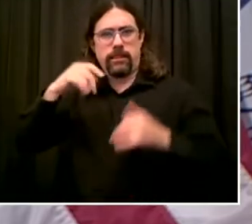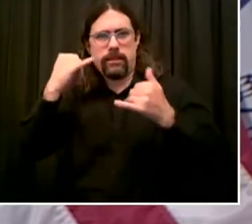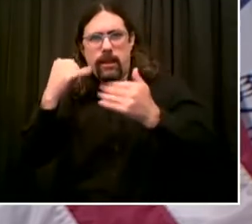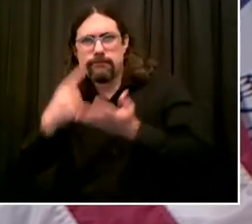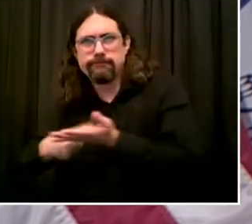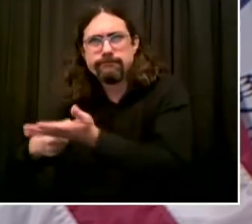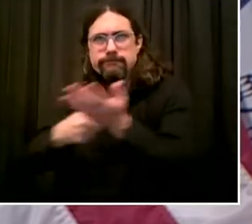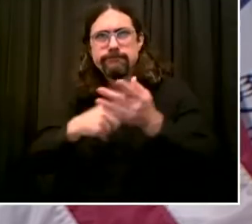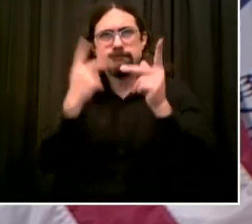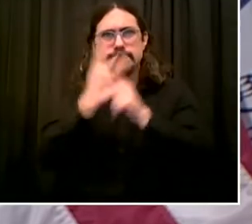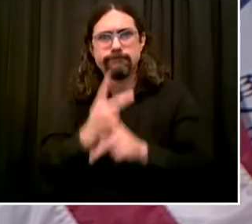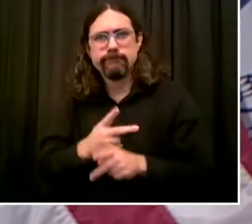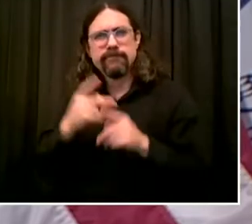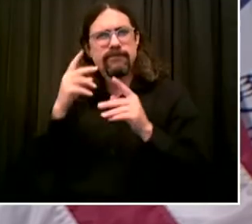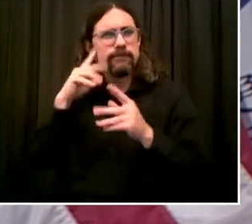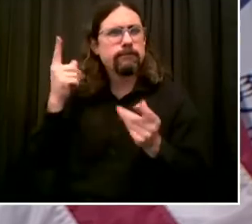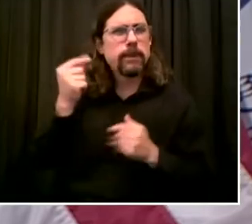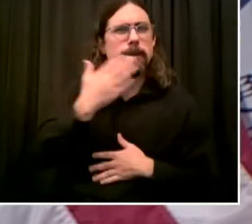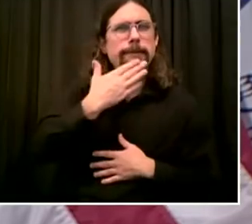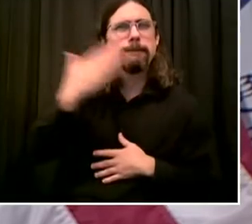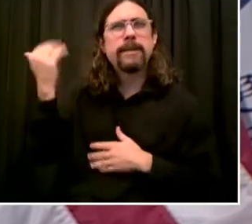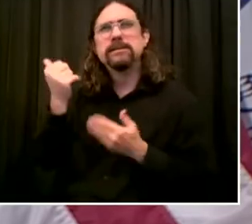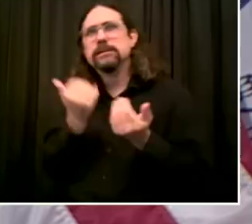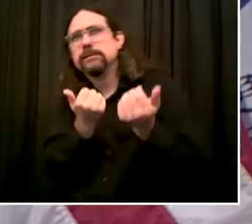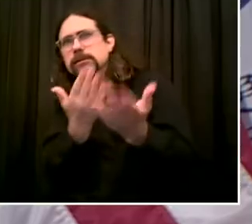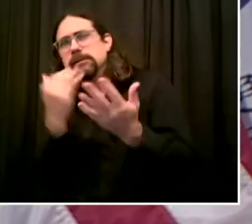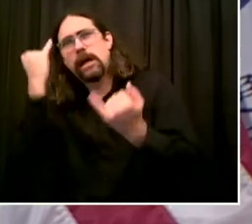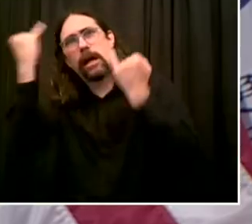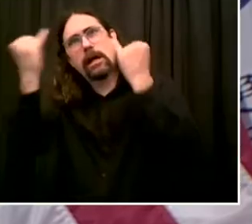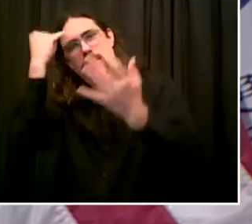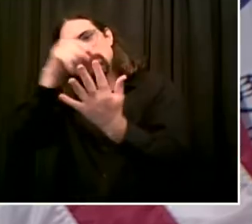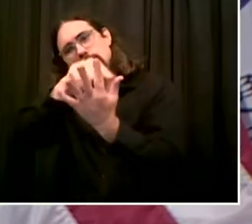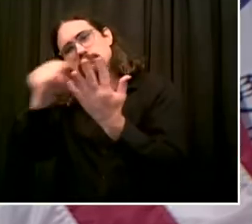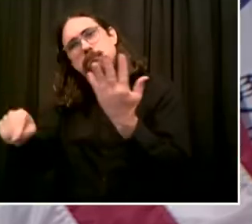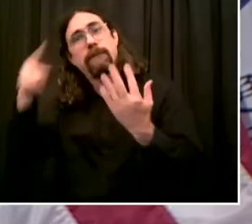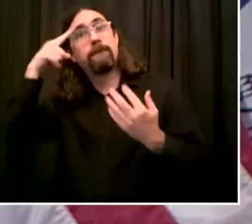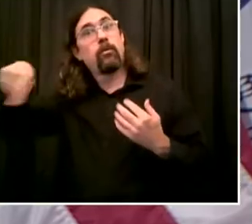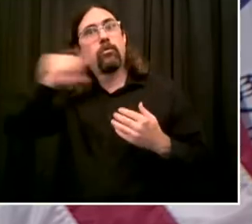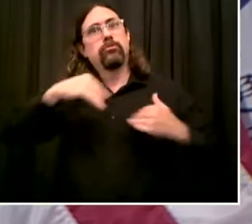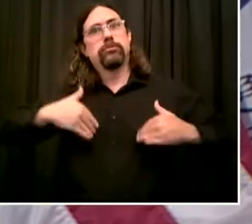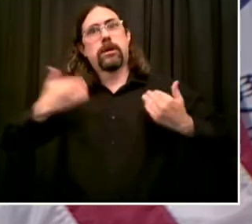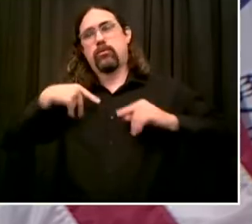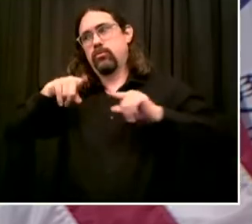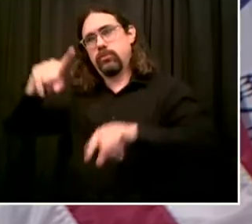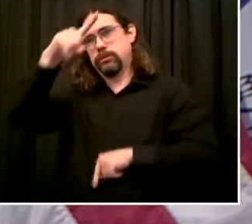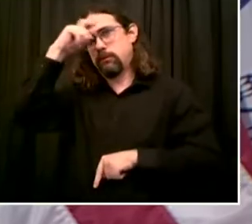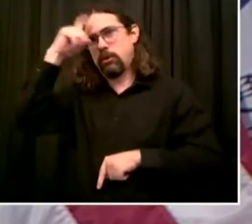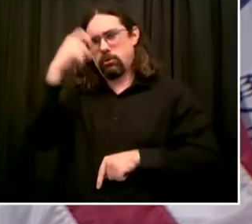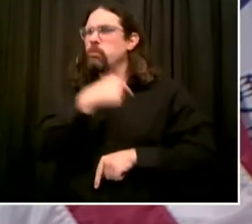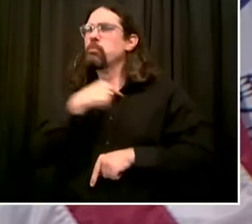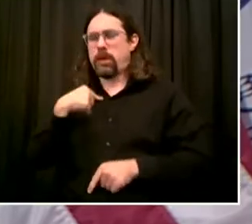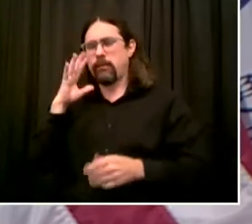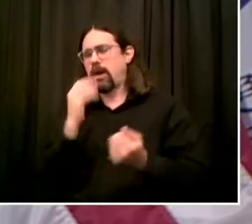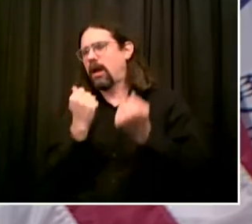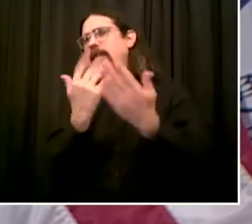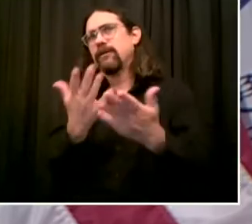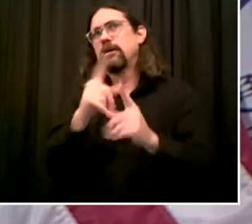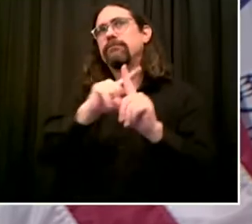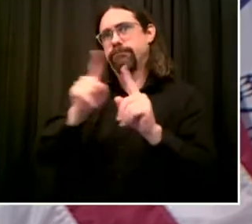AGAIN, WE ARE GOING TO DO SOMETHING I AM HOPEFUL THAT WE CAN COME TO AN AGREEMENT AND WE HAVE SOME GOOD RINGS, INCLUDING A ROSBUT NUEMLPOYENMT FEFOR T THIS SUMMER.